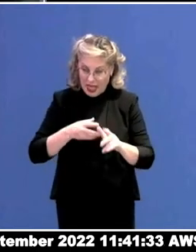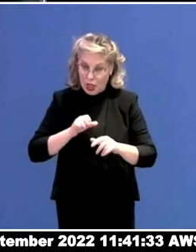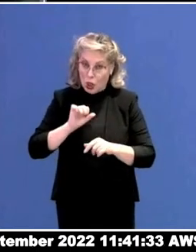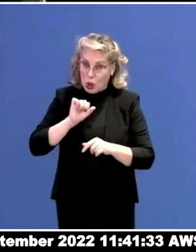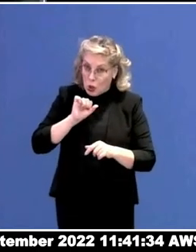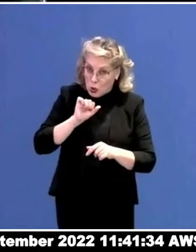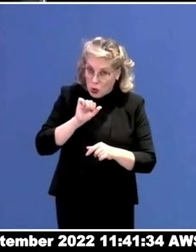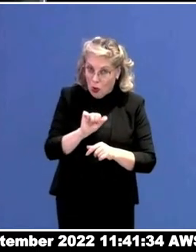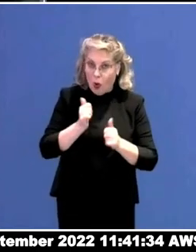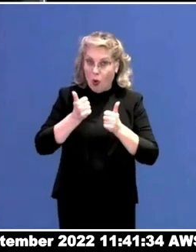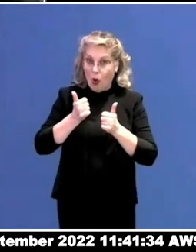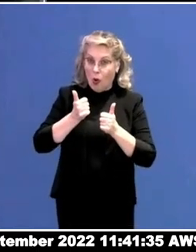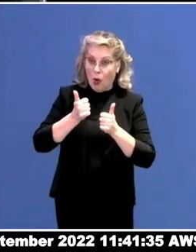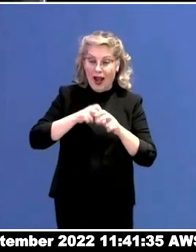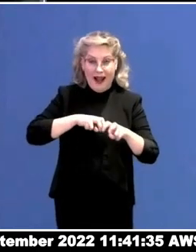I'm sorry, Commissioner, I didn't hear that.